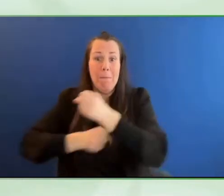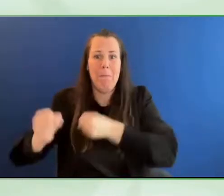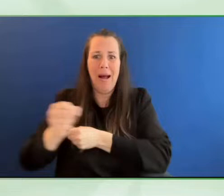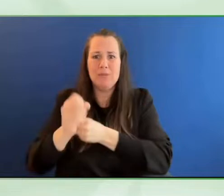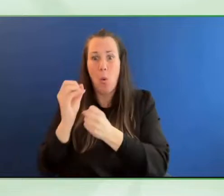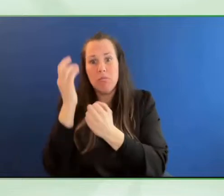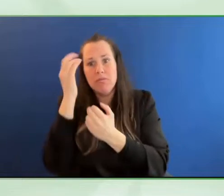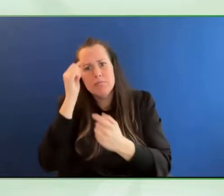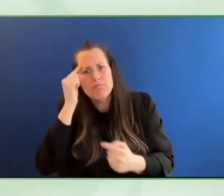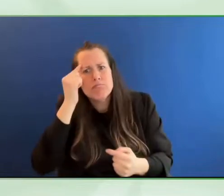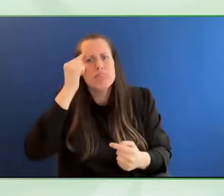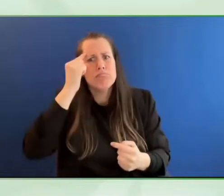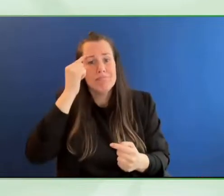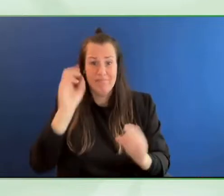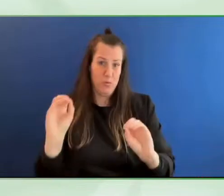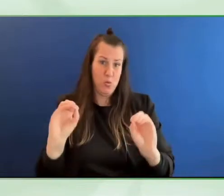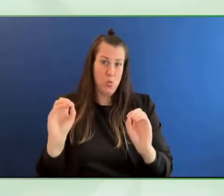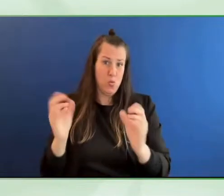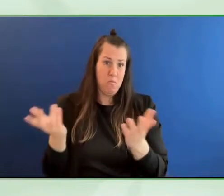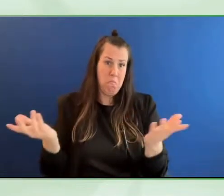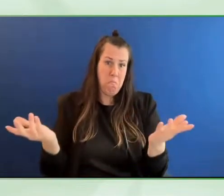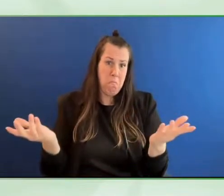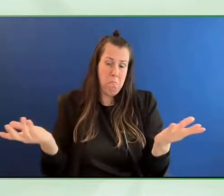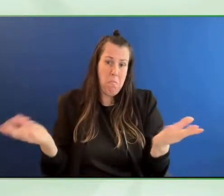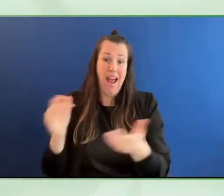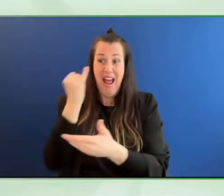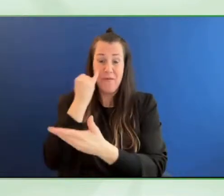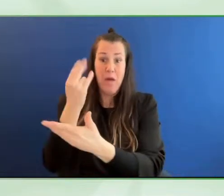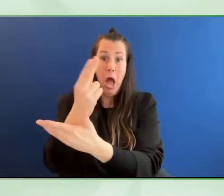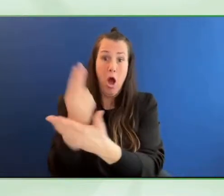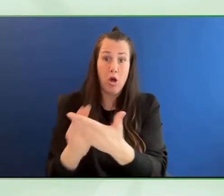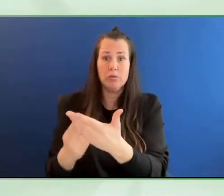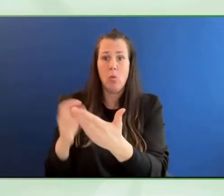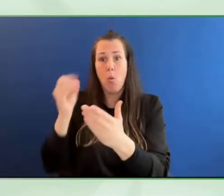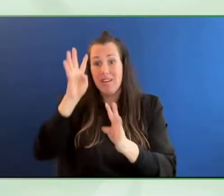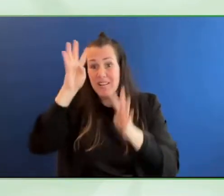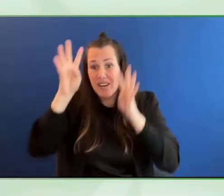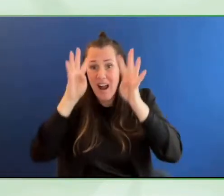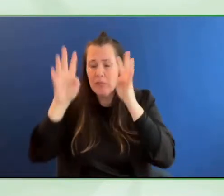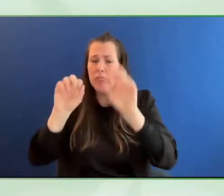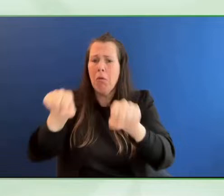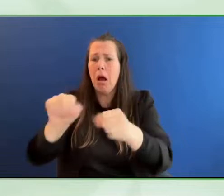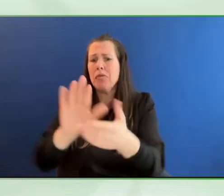So you want to go into an experience like a gallery, you want to have why these paintings